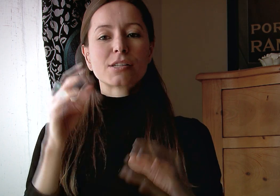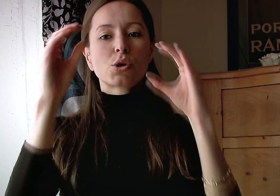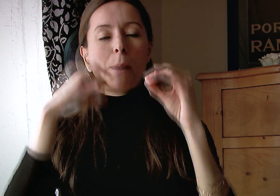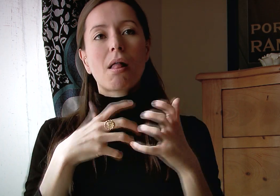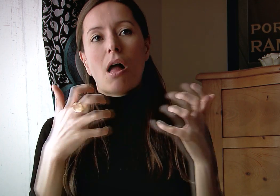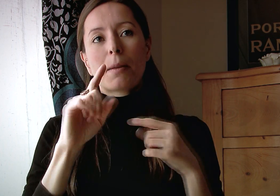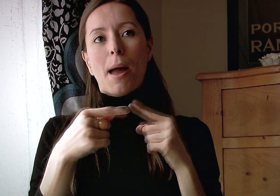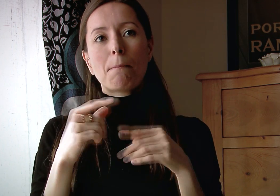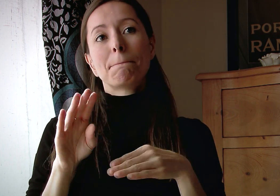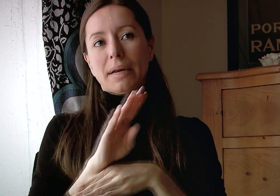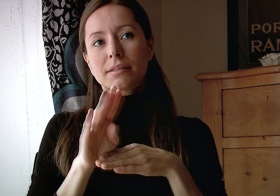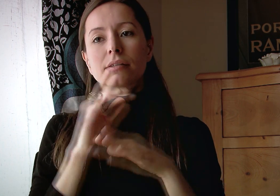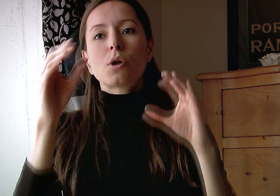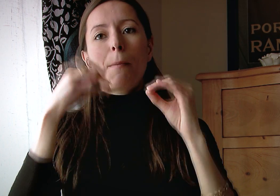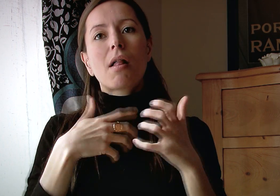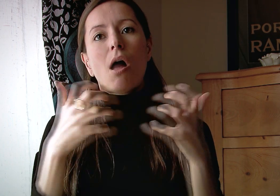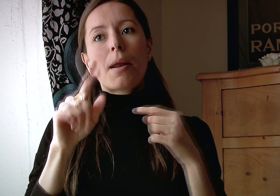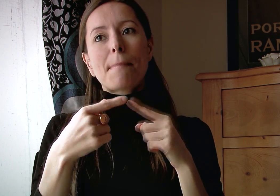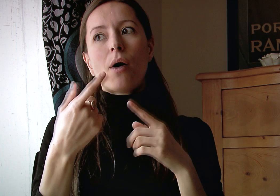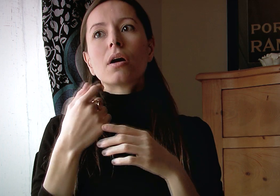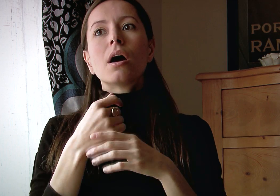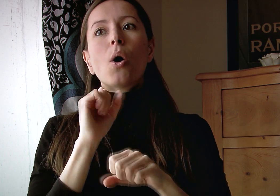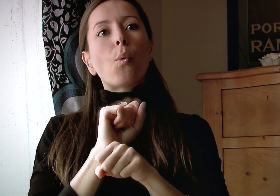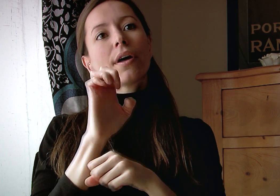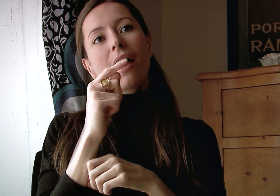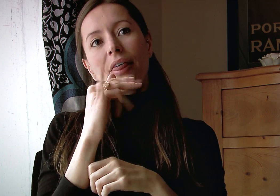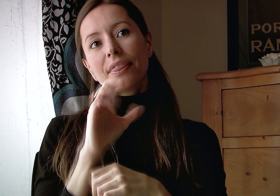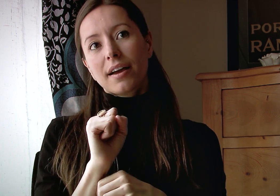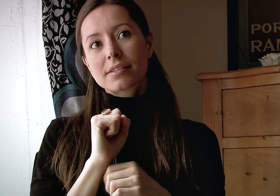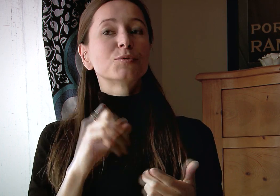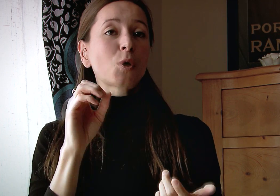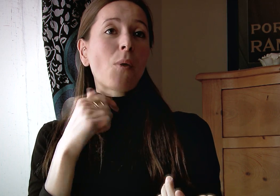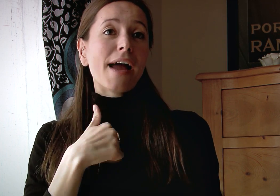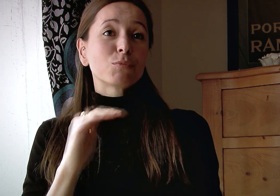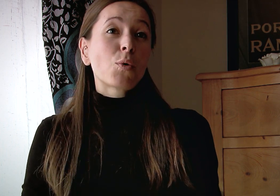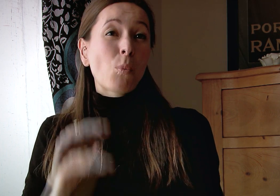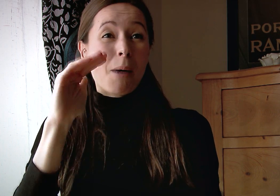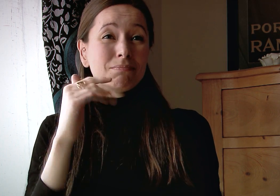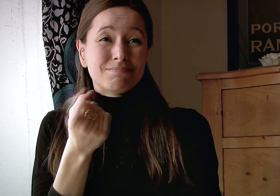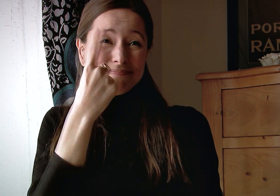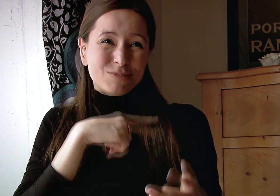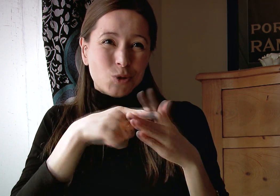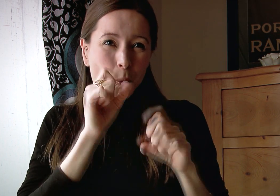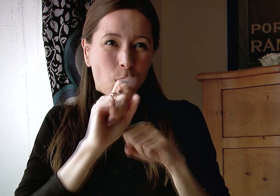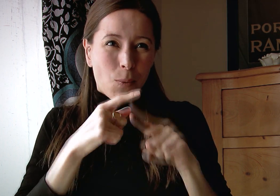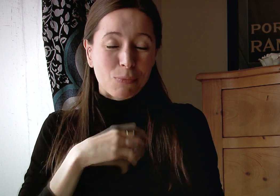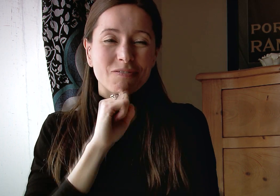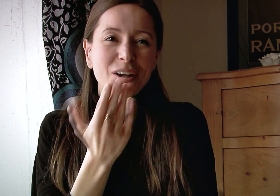He taught me a lot about business. And he taught me a lot about work ethics. So I grew up with that and started working when I was 15 years old.